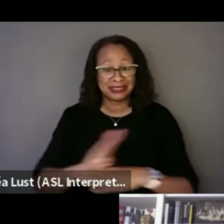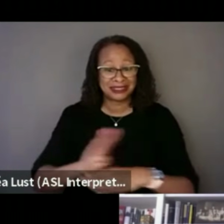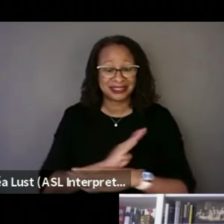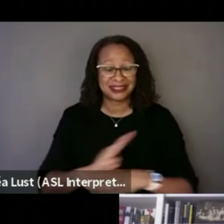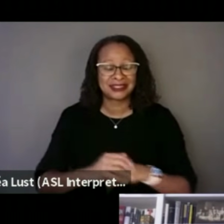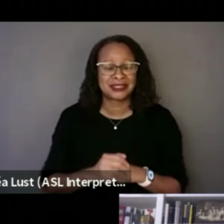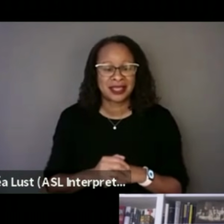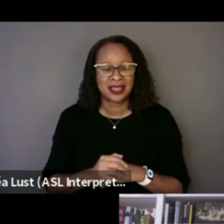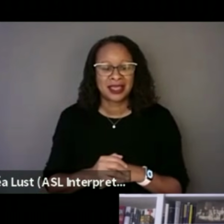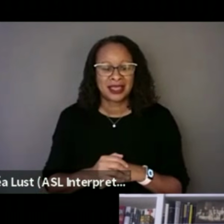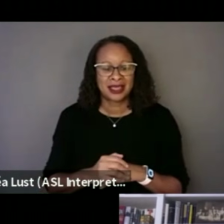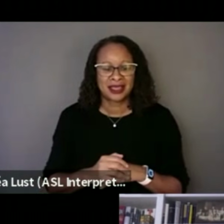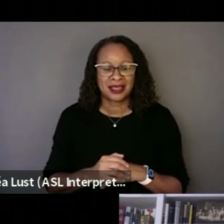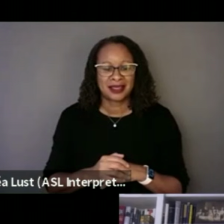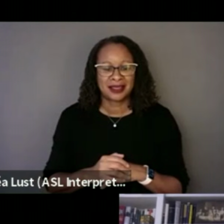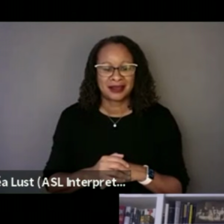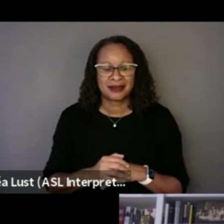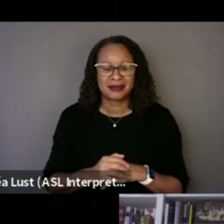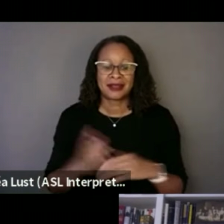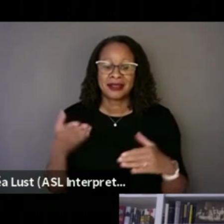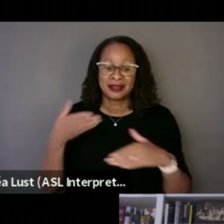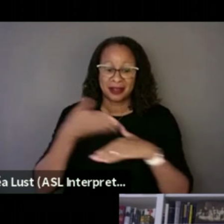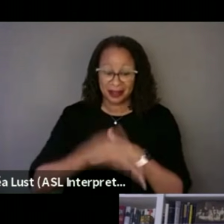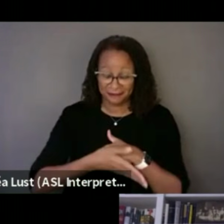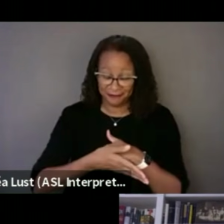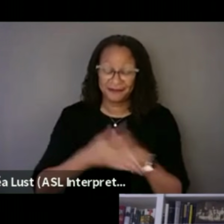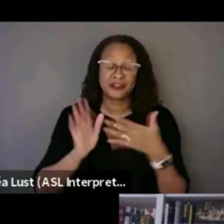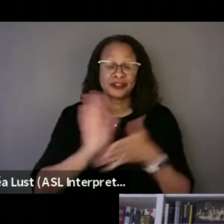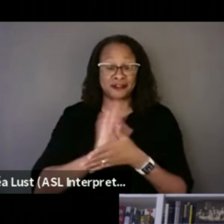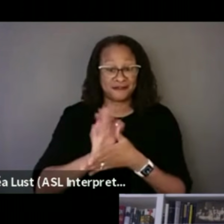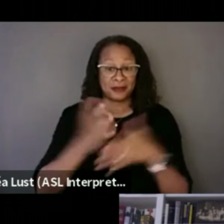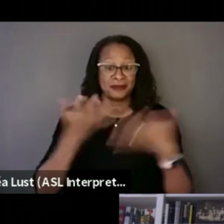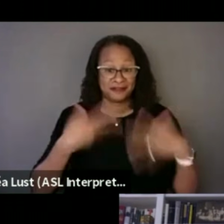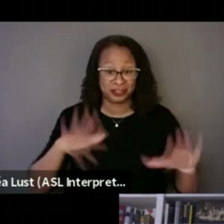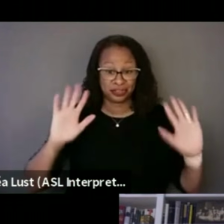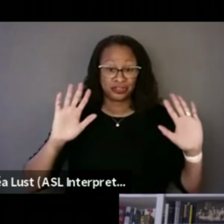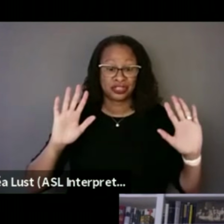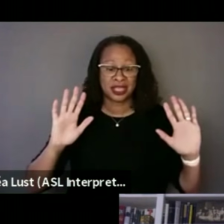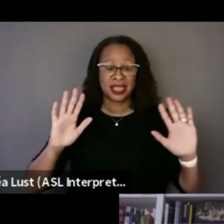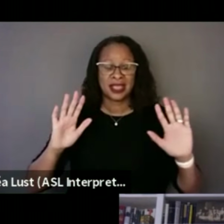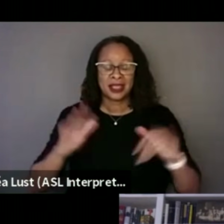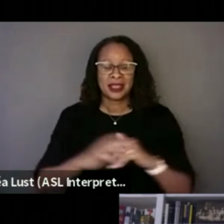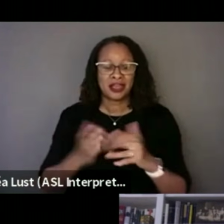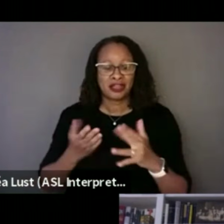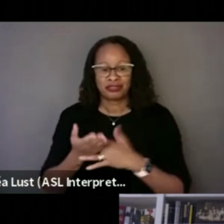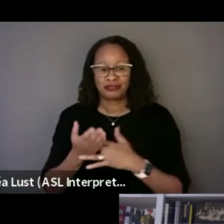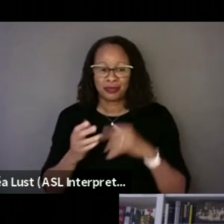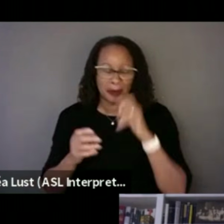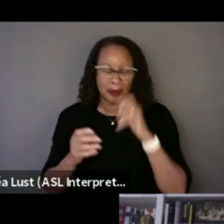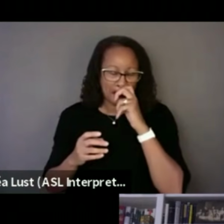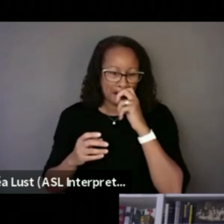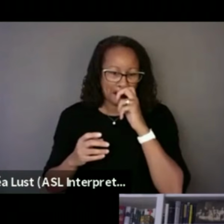He, so after the film, he wound up through somebody that we met